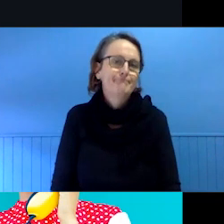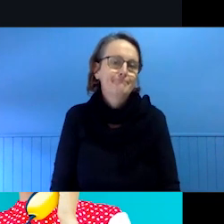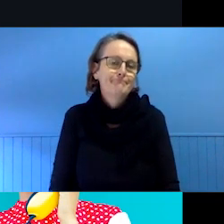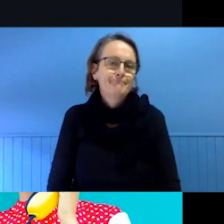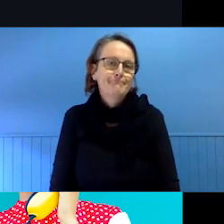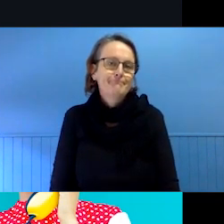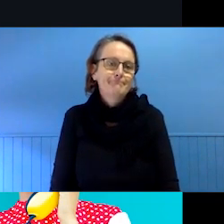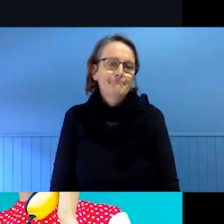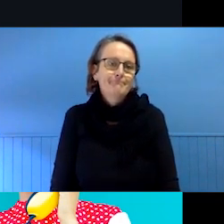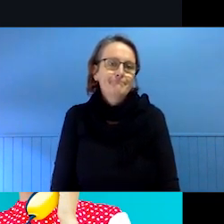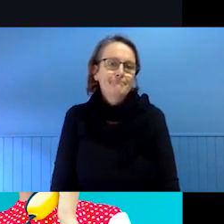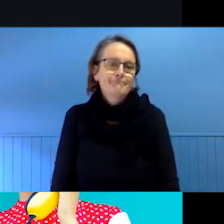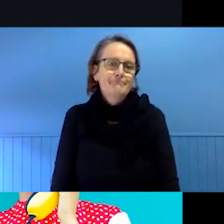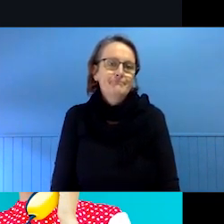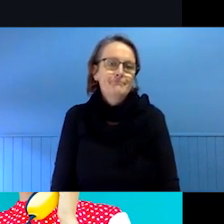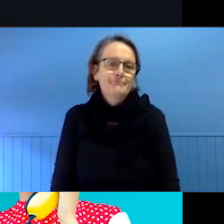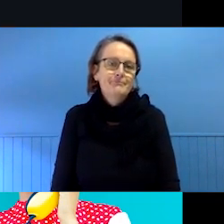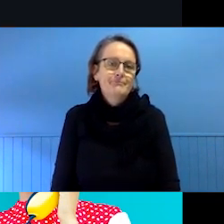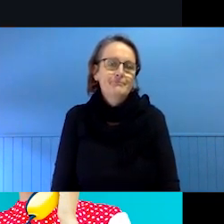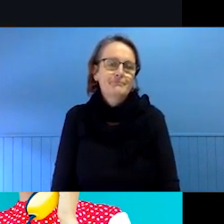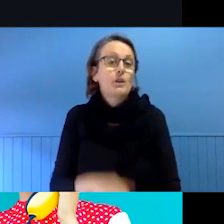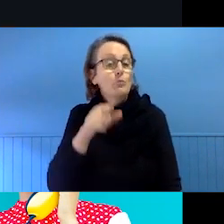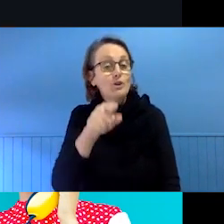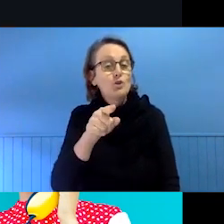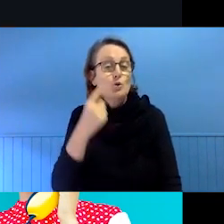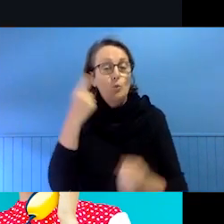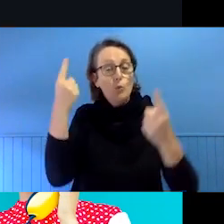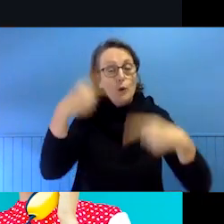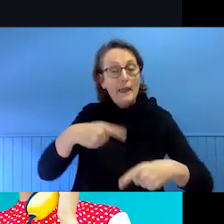So, once you have established those key messages, you